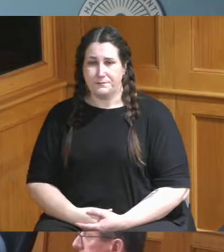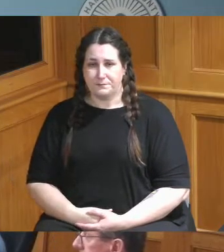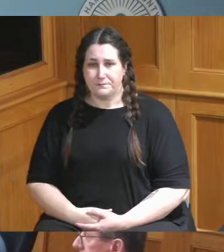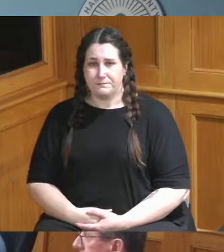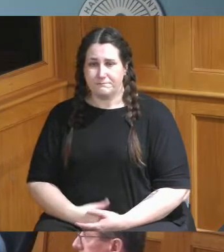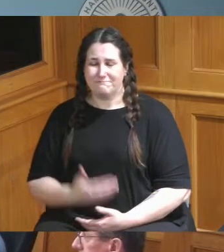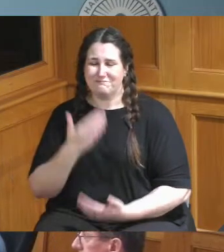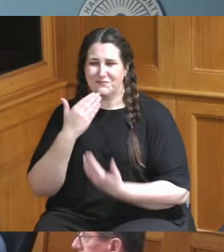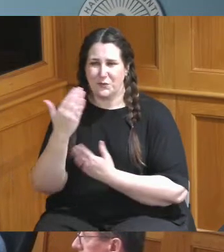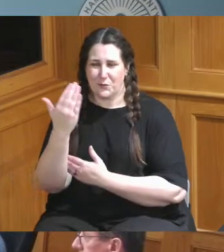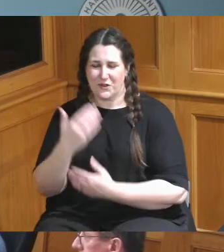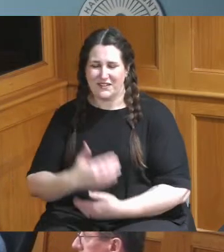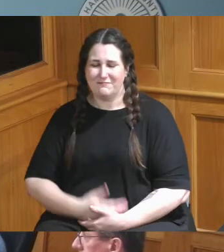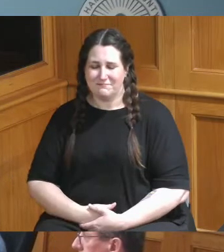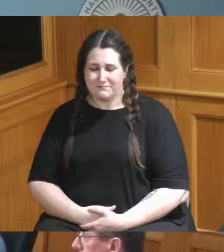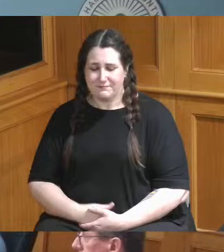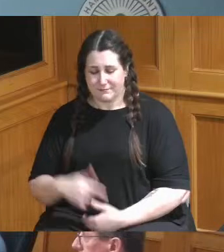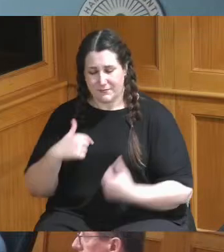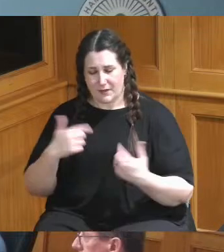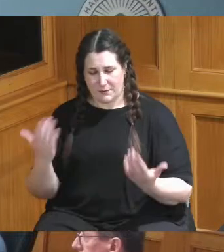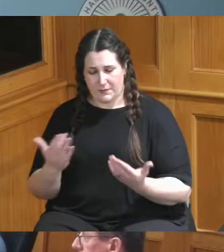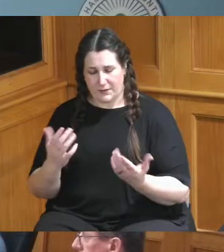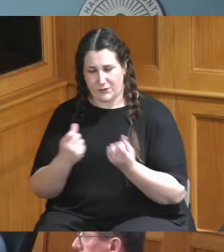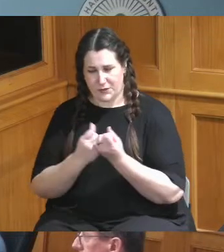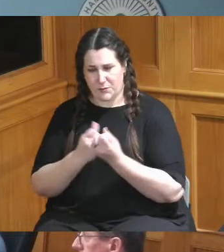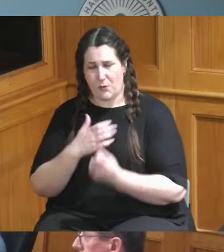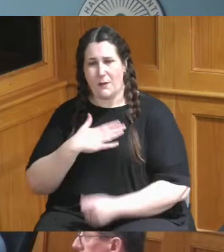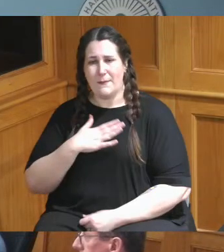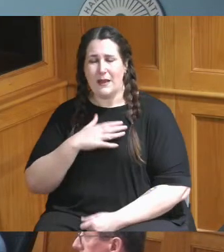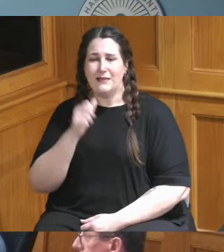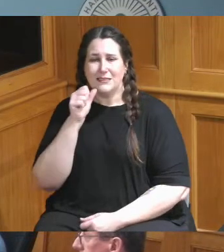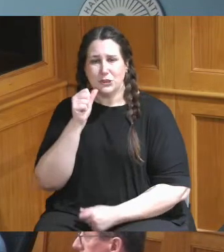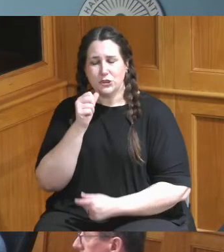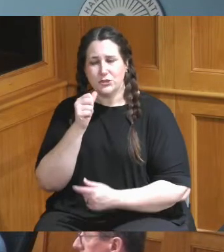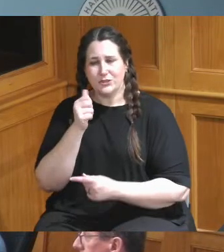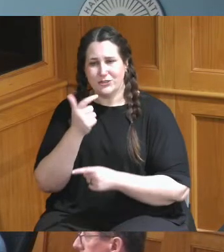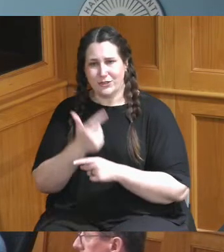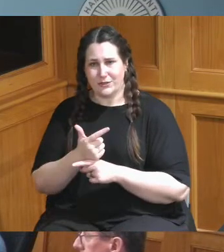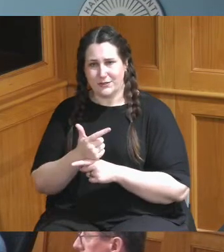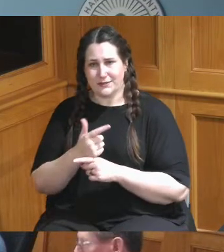morning, Commissioners. I'm here on behalf of my daughters. I'm Rebecca Surendorf. I'm the mother